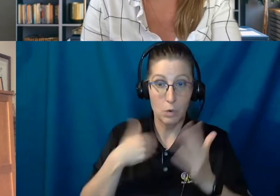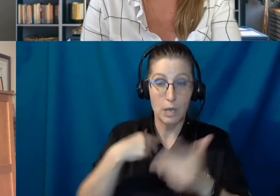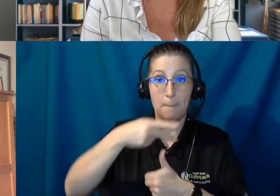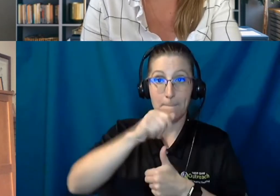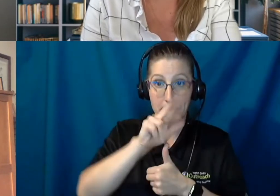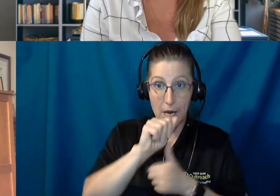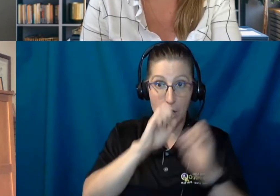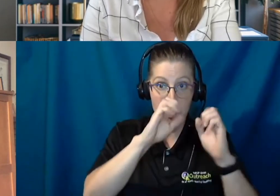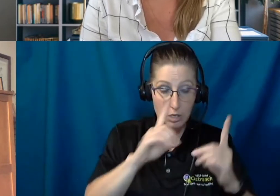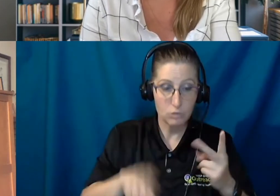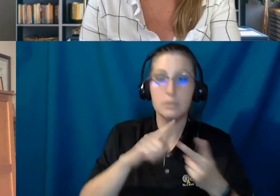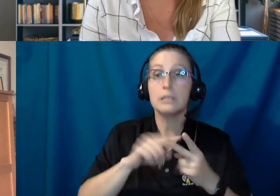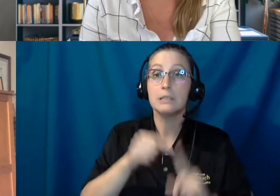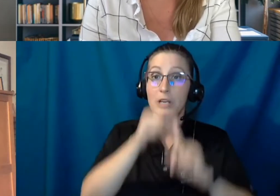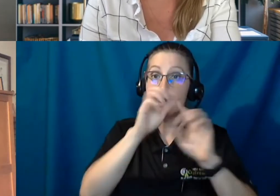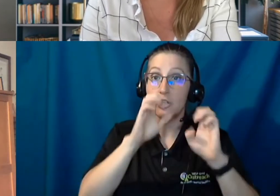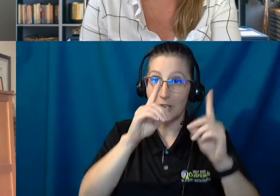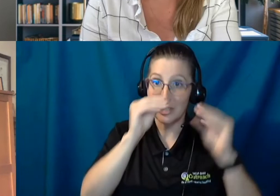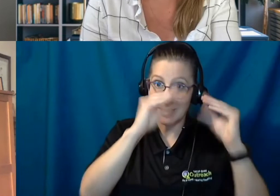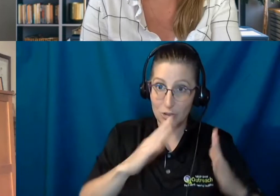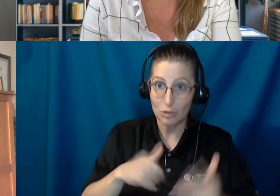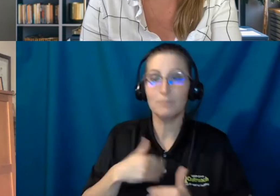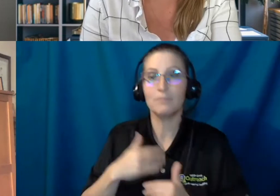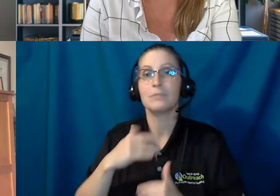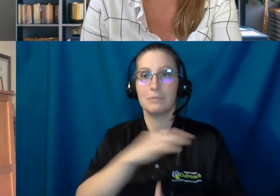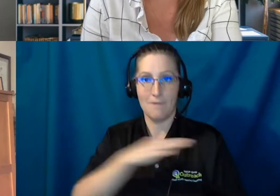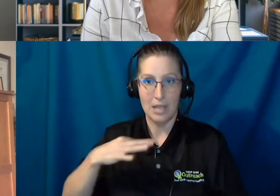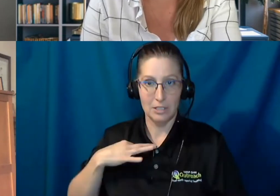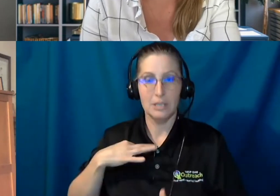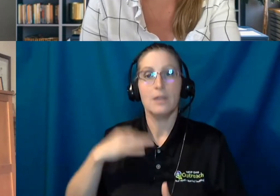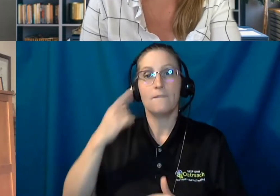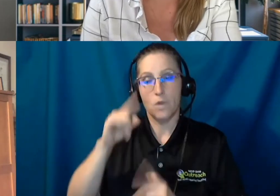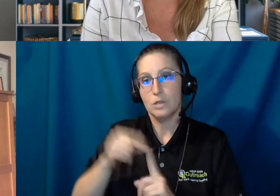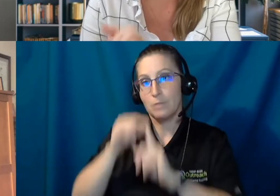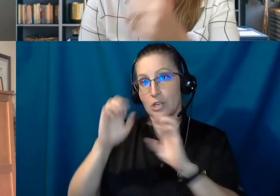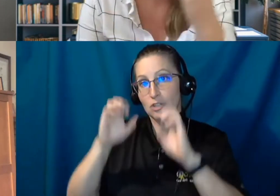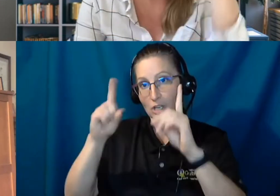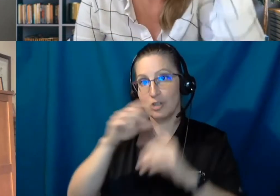education teacher and faculty member in the special education department at San Francisco